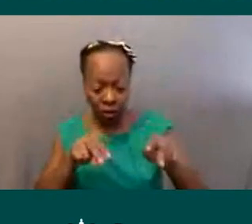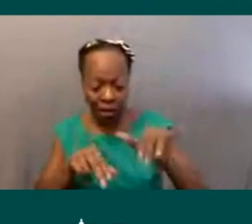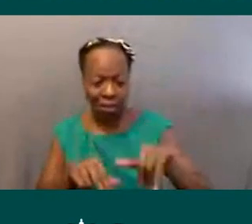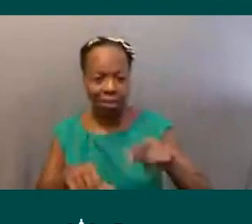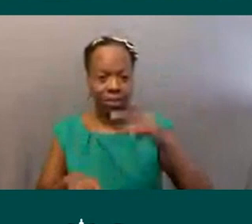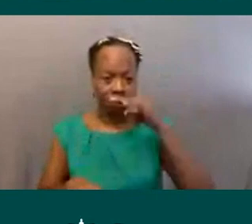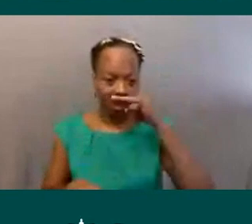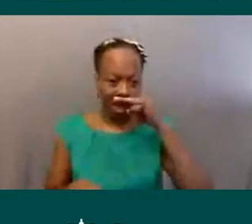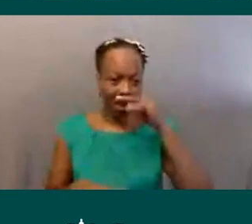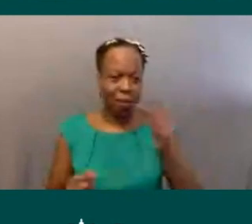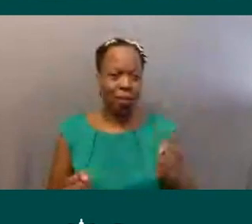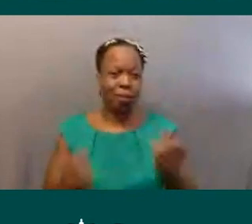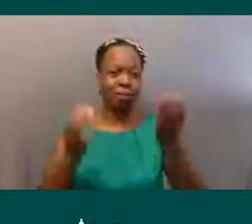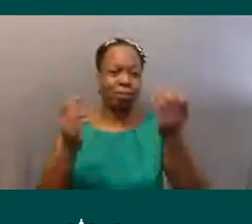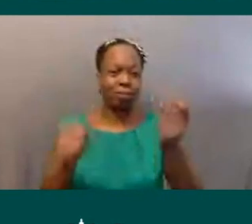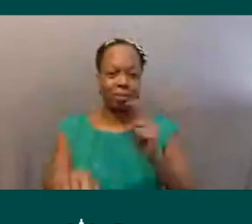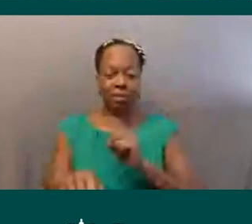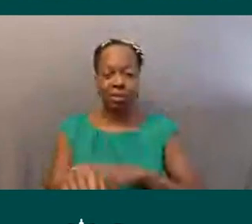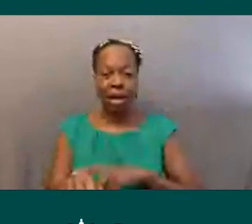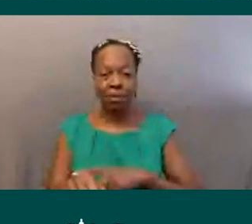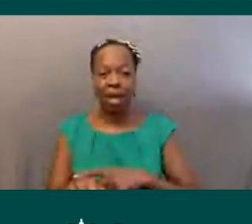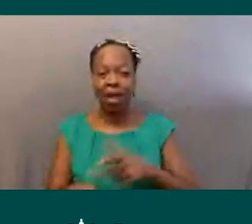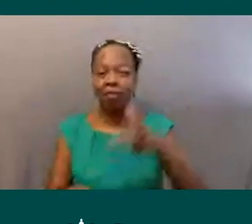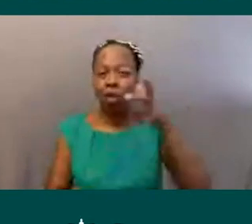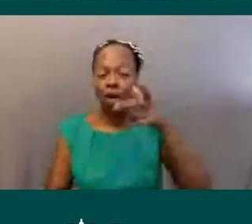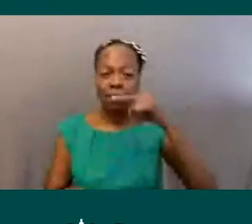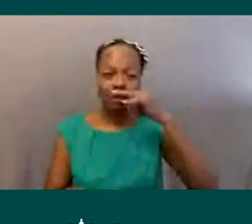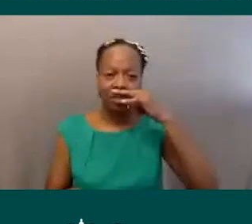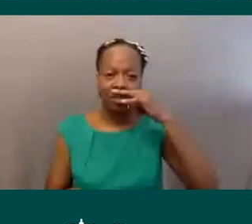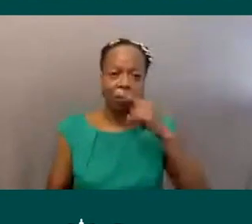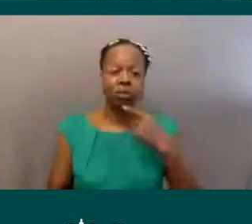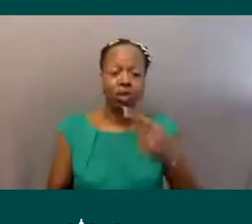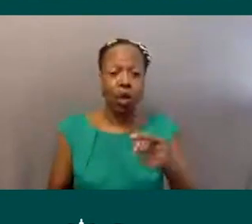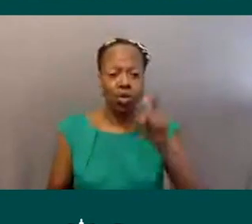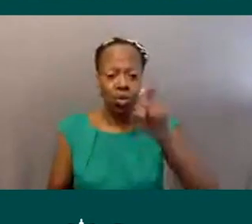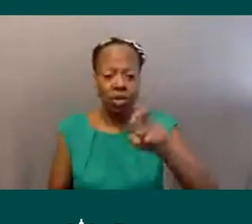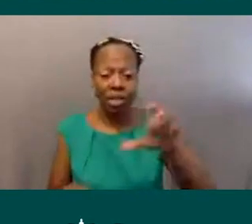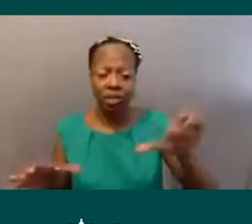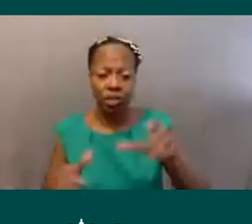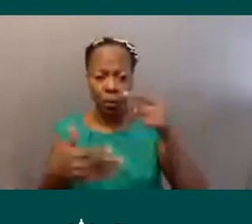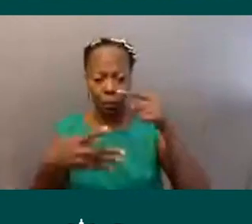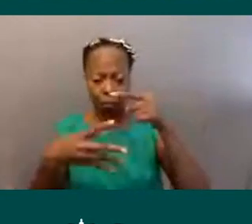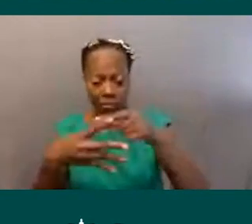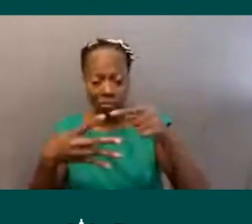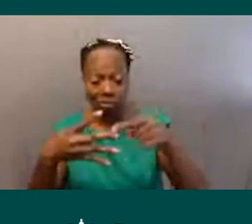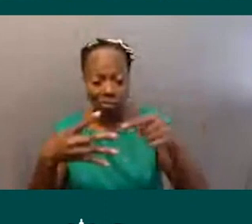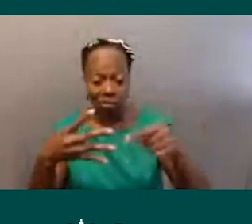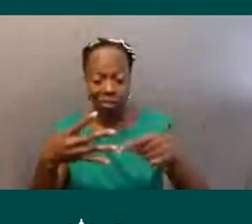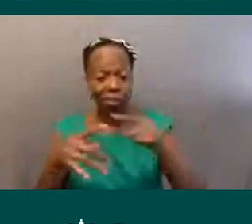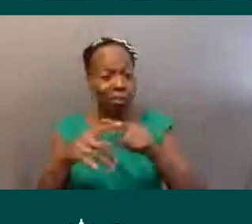being told you need to do this, you need to do this, and the child doesn't have the range because it's already stiffened up.